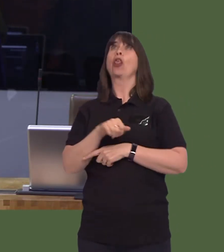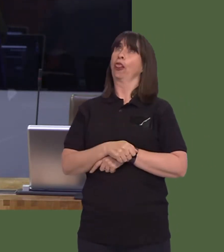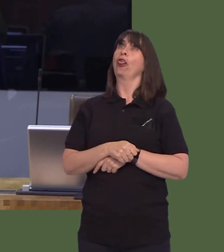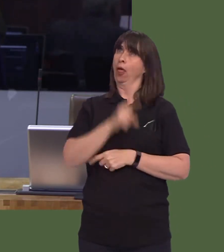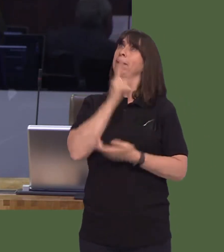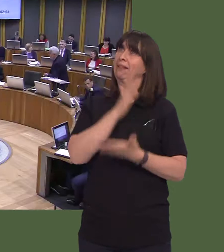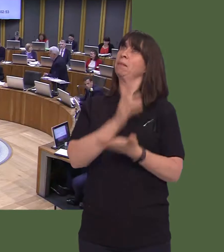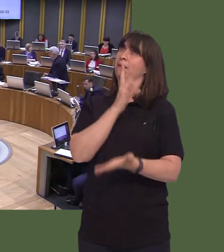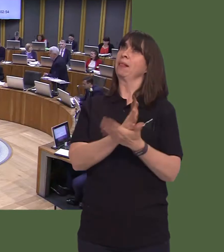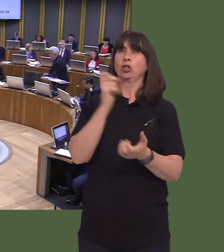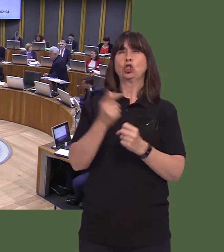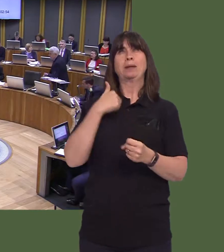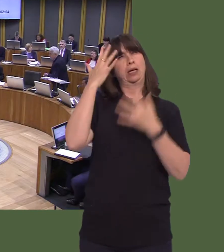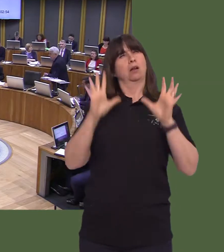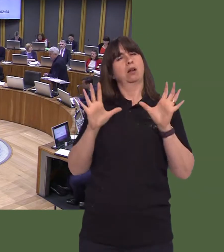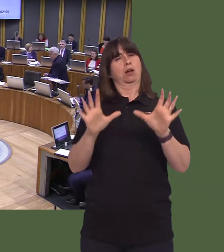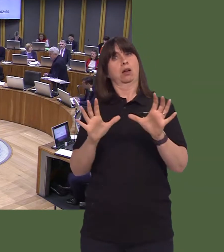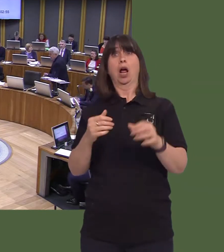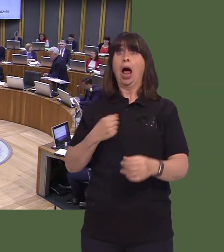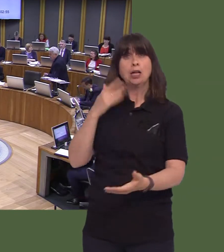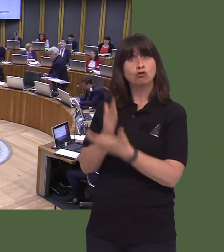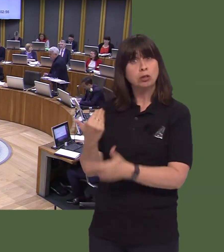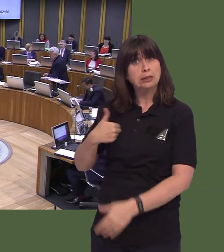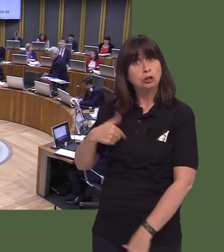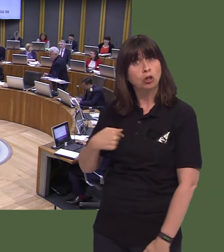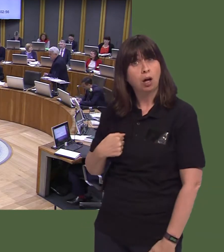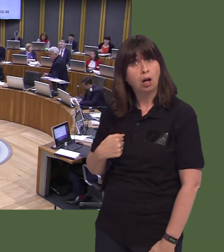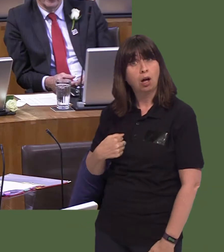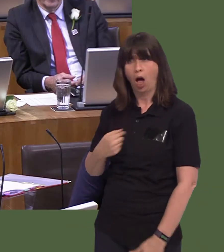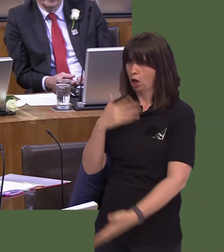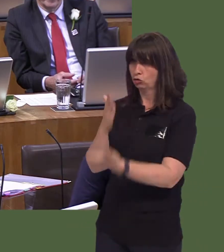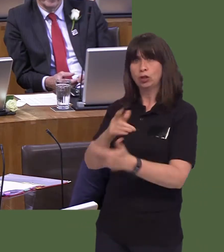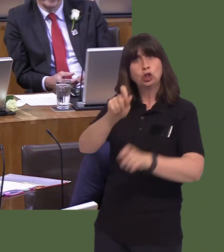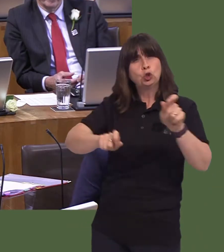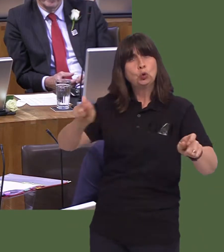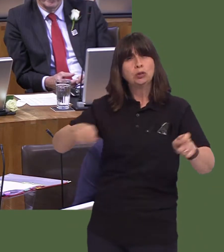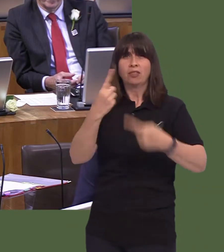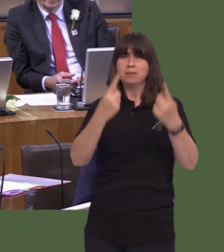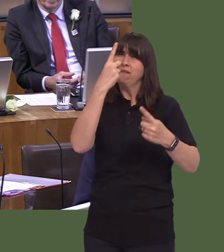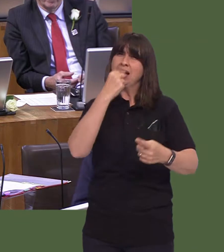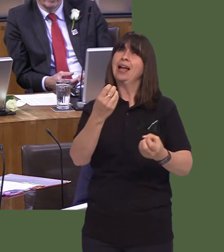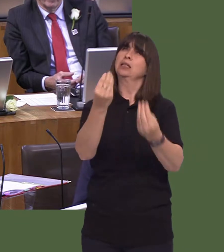Carwyn Jones AM: I trust our teachers, bluntly, and I also trust our students to be able to think critically for themselves.